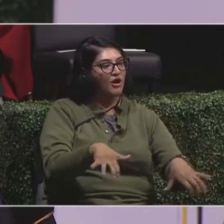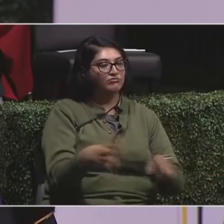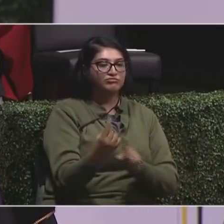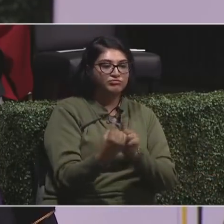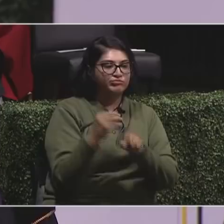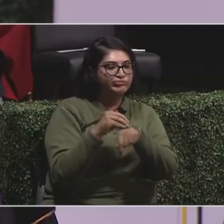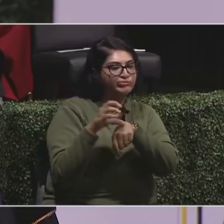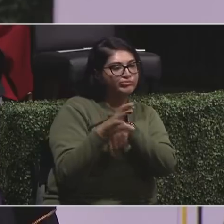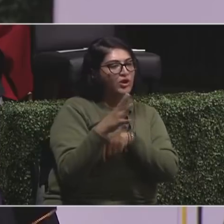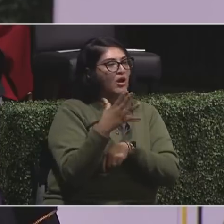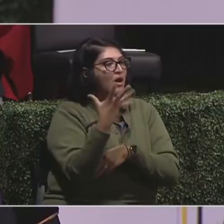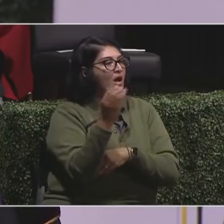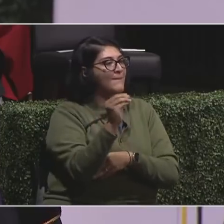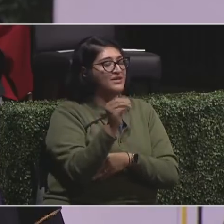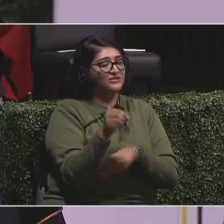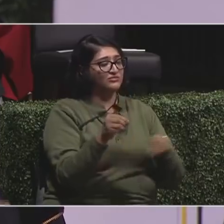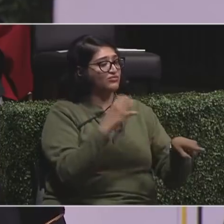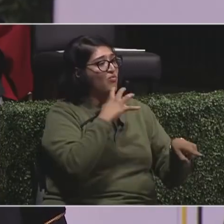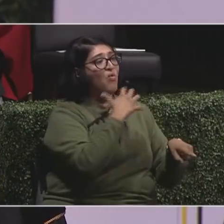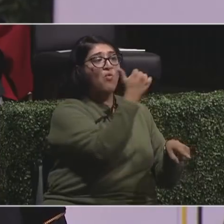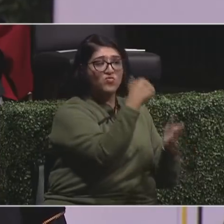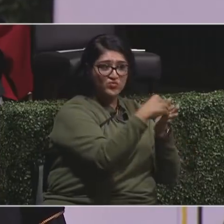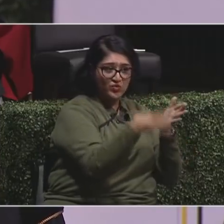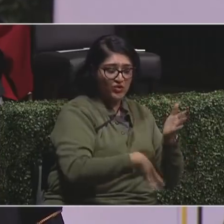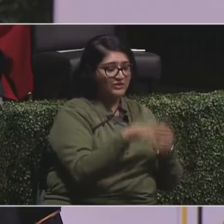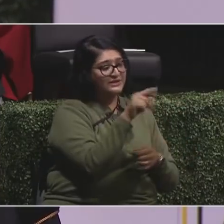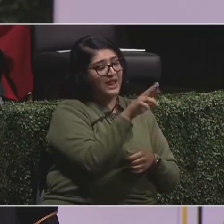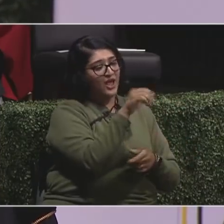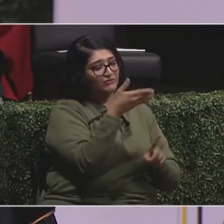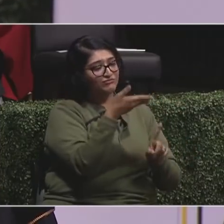STUDIES IN ENTREPRENEURSHIP LED TO NEW INTERESTS AND NEW VENTURES.